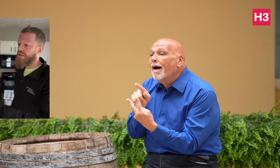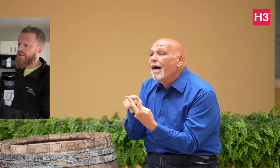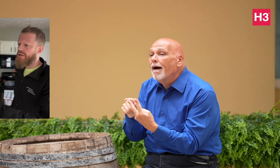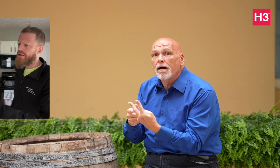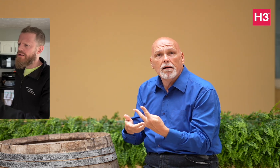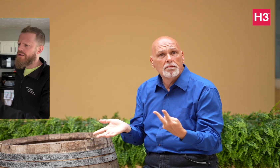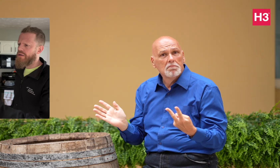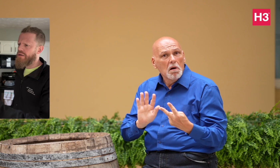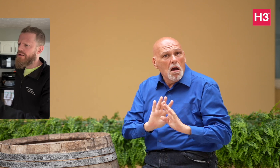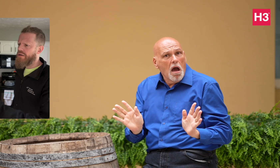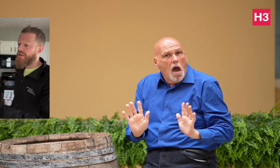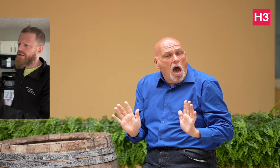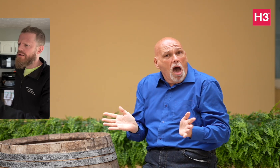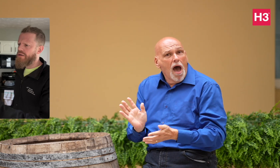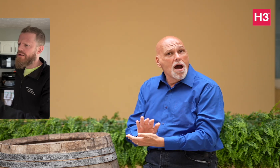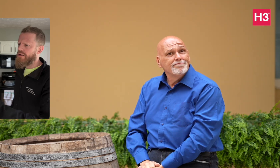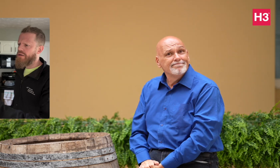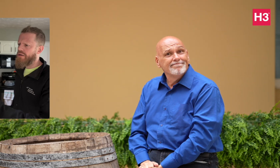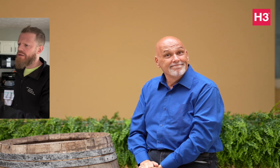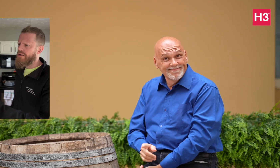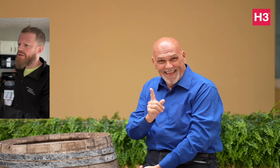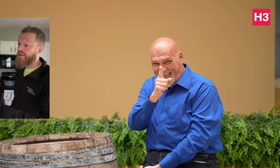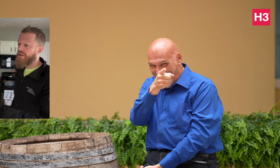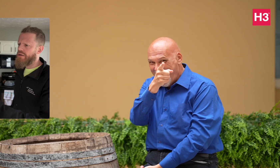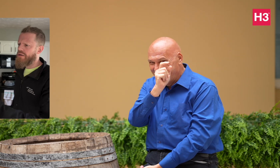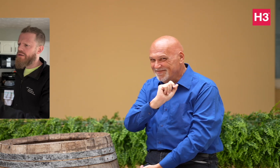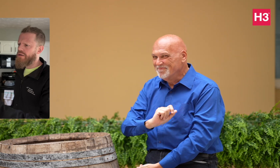That should do the trick, right? There you go!